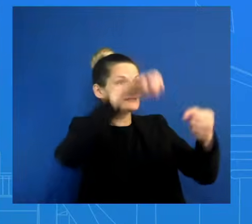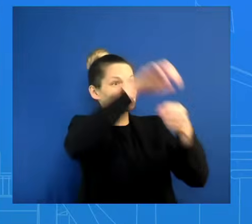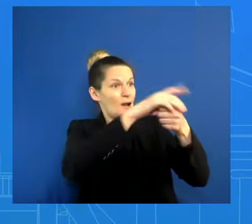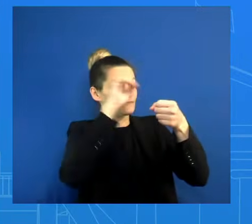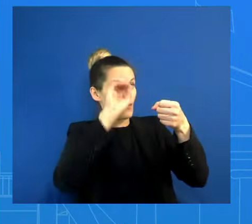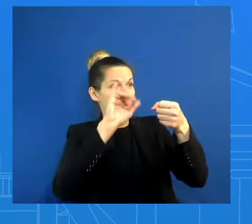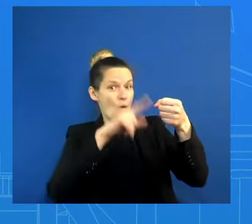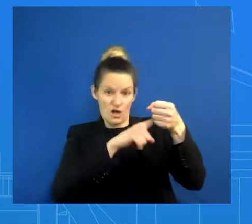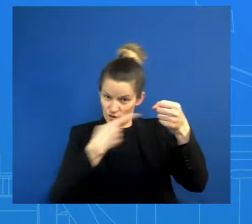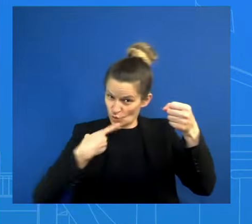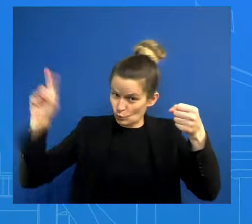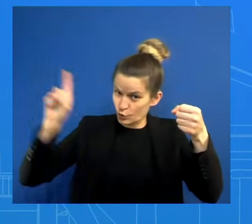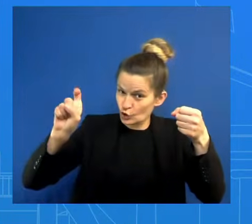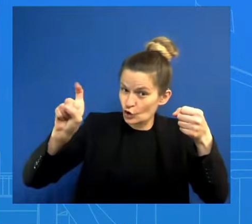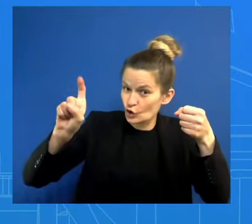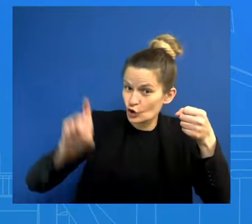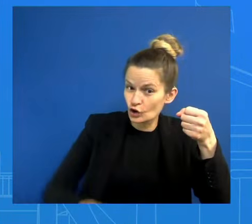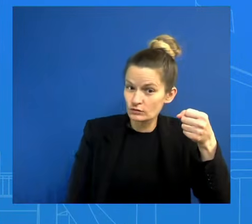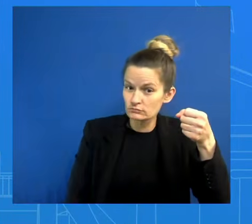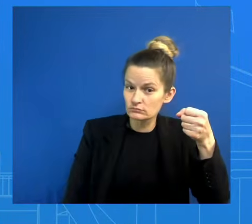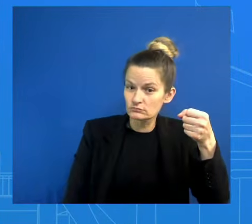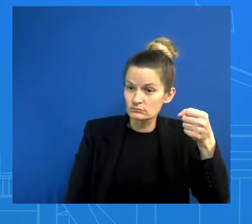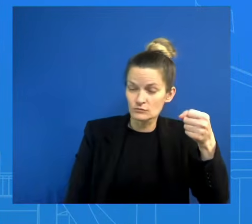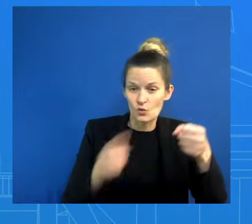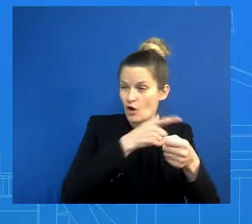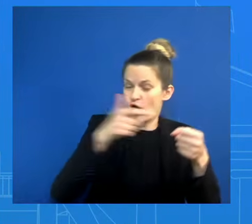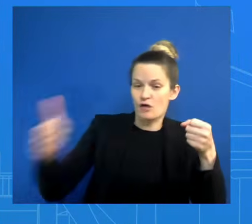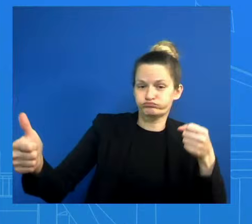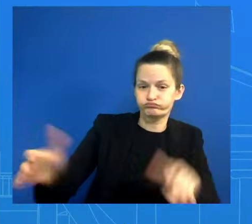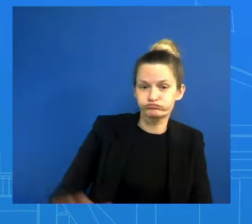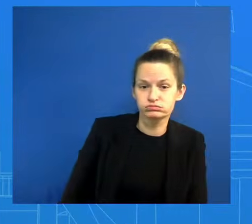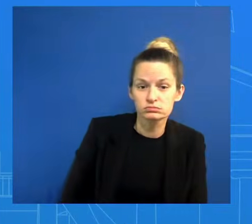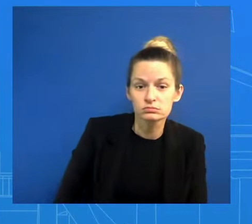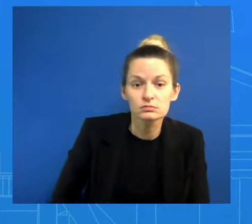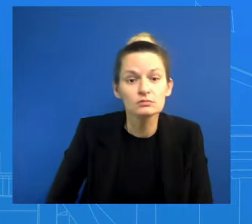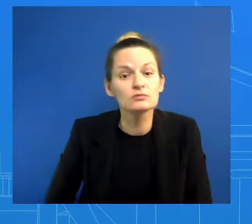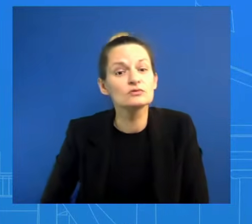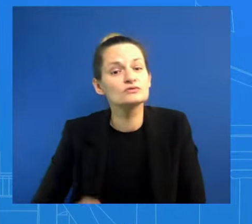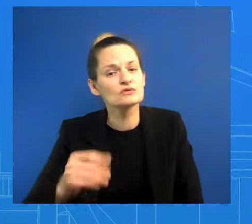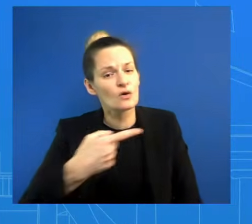we're not surprised by Putin's reaction and response and what Russia is saying. Look, the price --